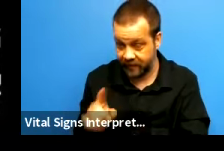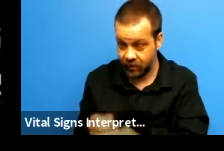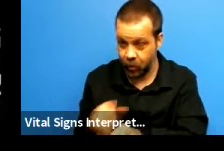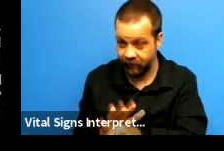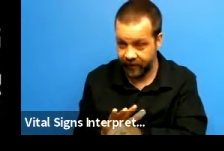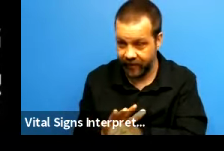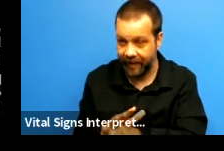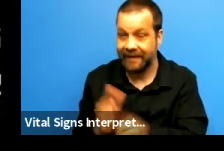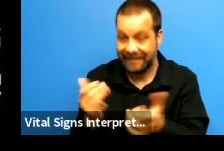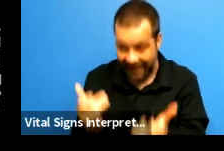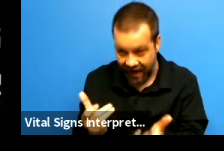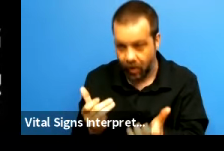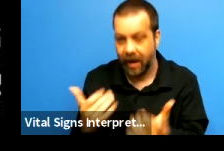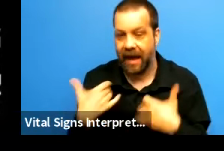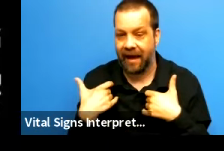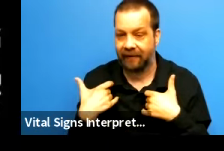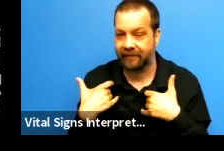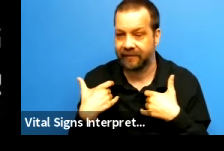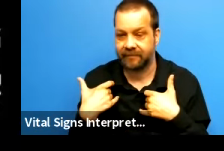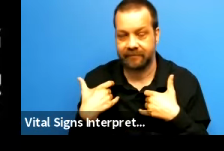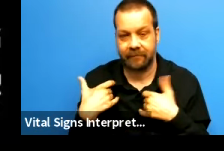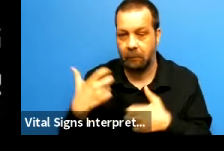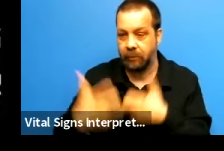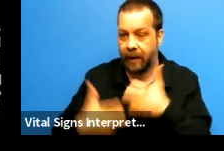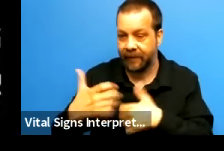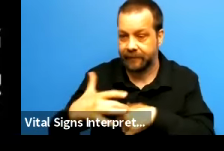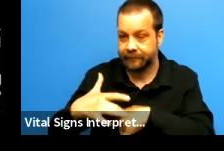that may be arising as a long-term disability.